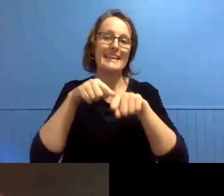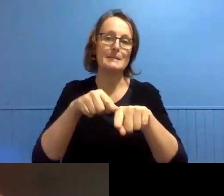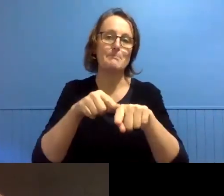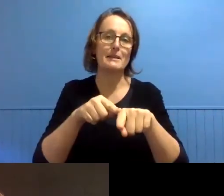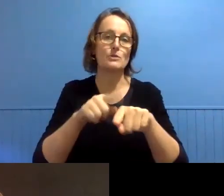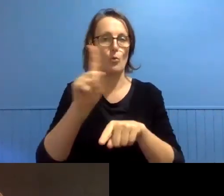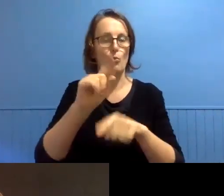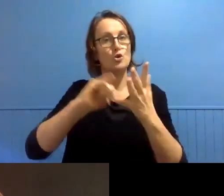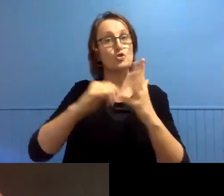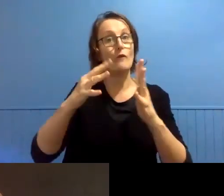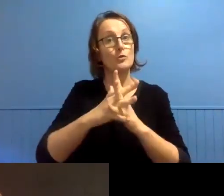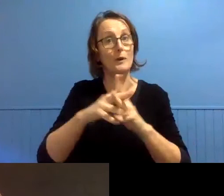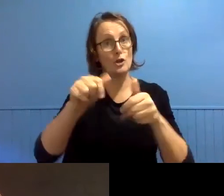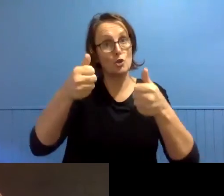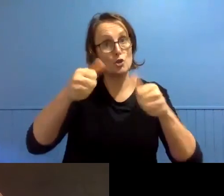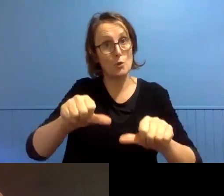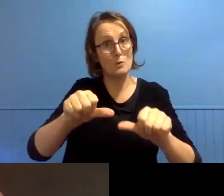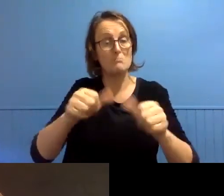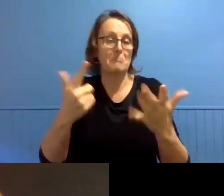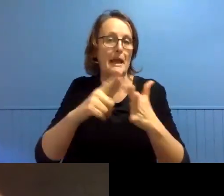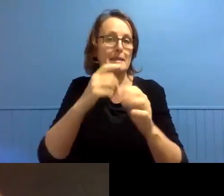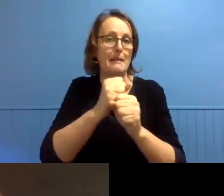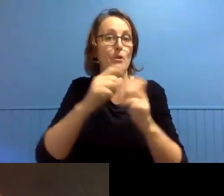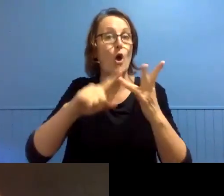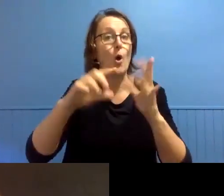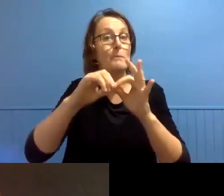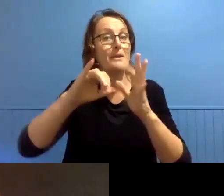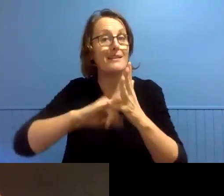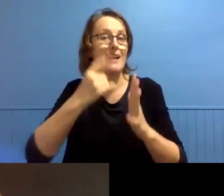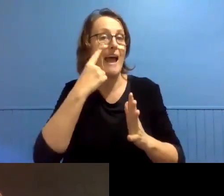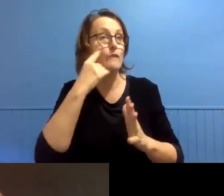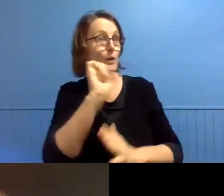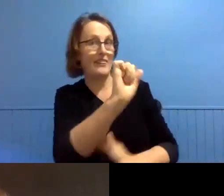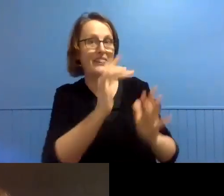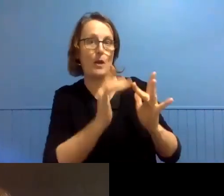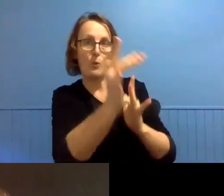from. If it's OBS, I would look at the website and look at the specks